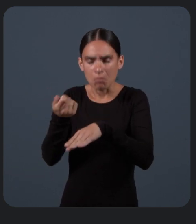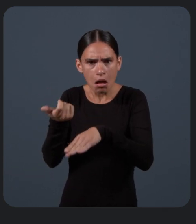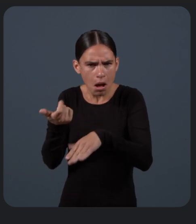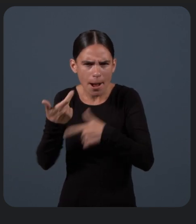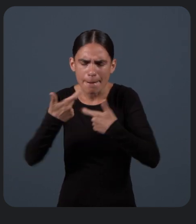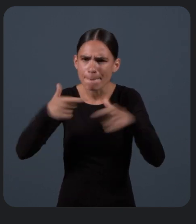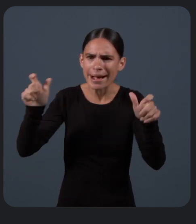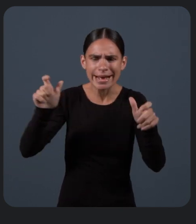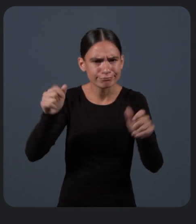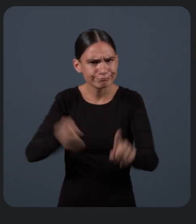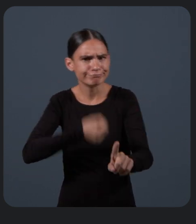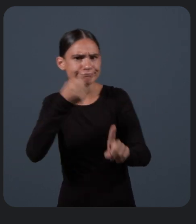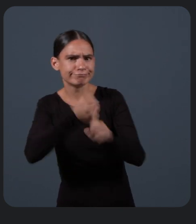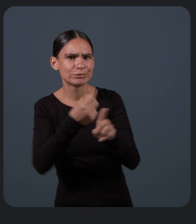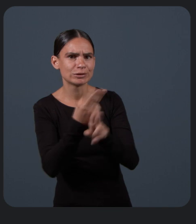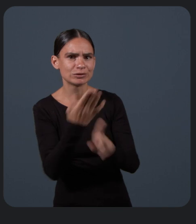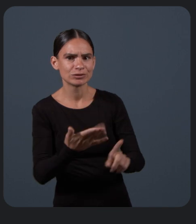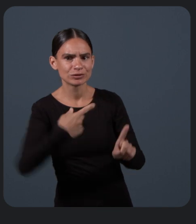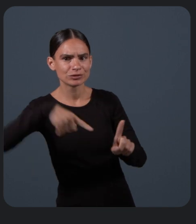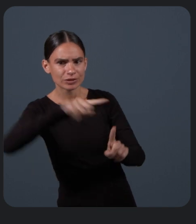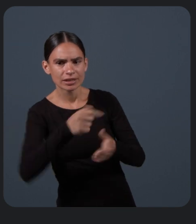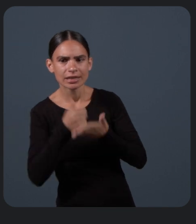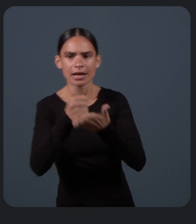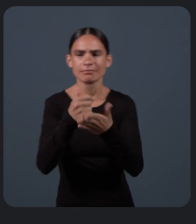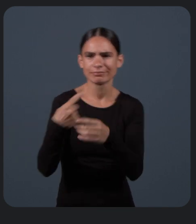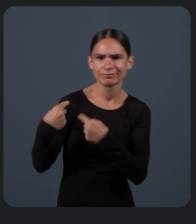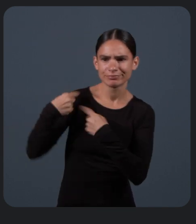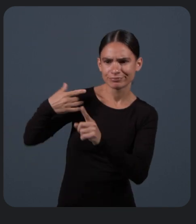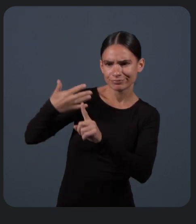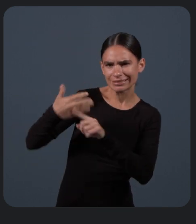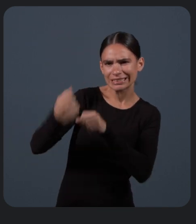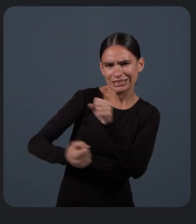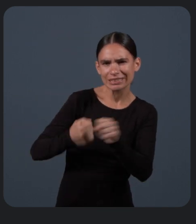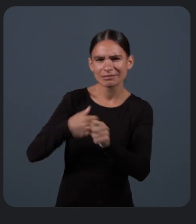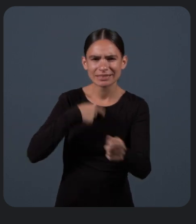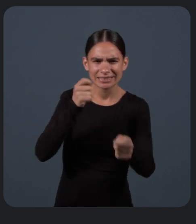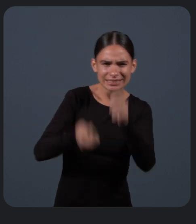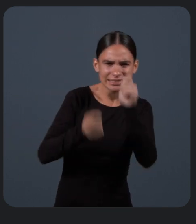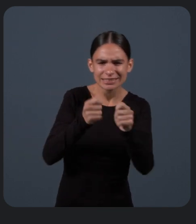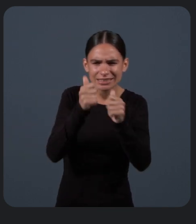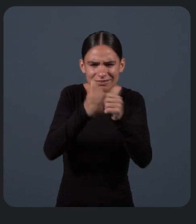To help, we've spent the past year fine-tuning every aspect of Chrome's performance,